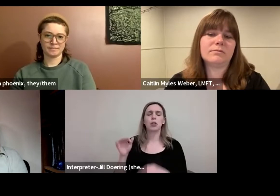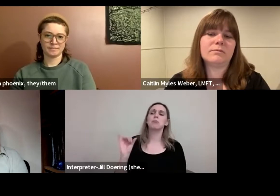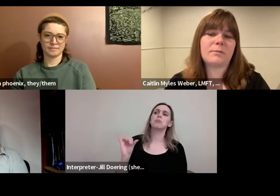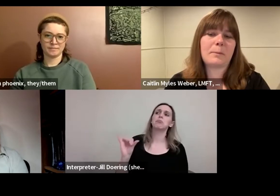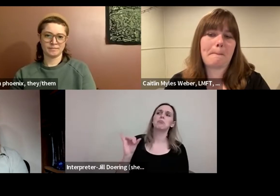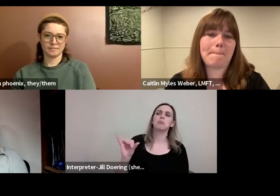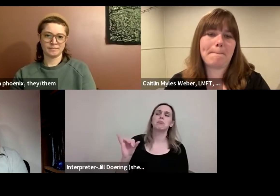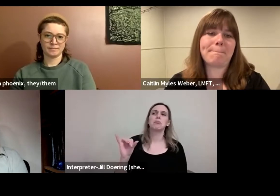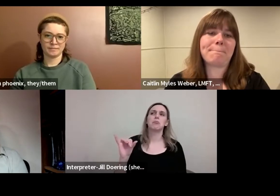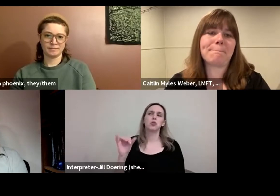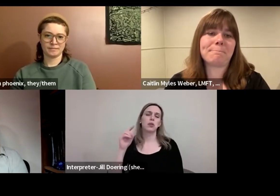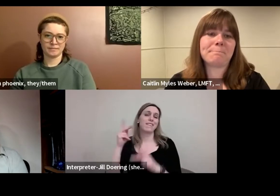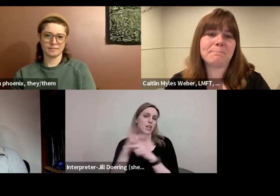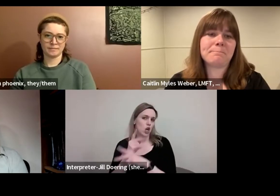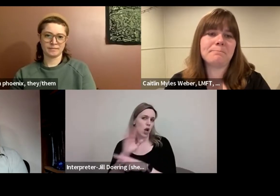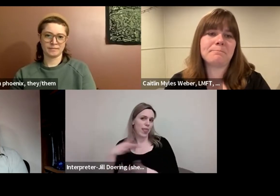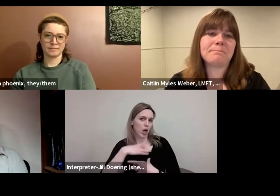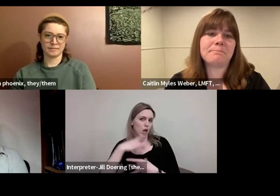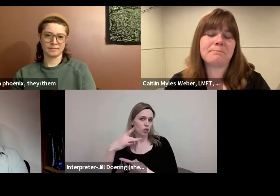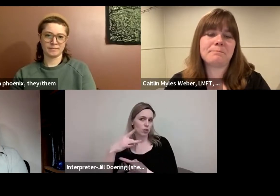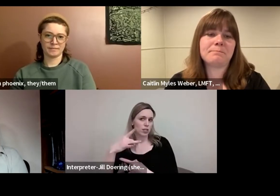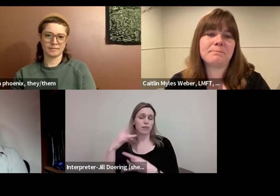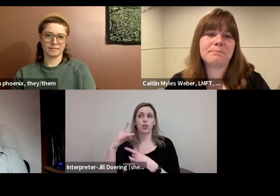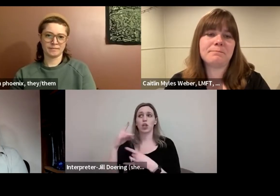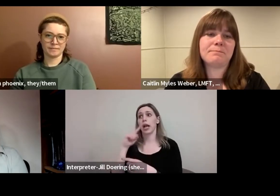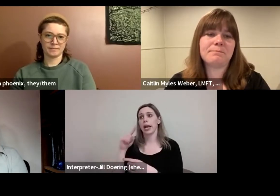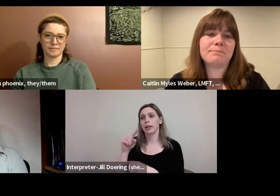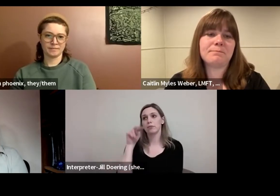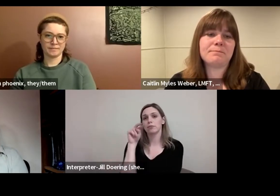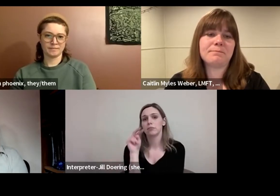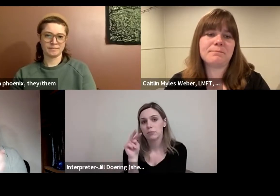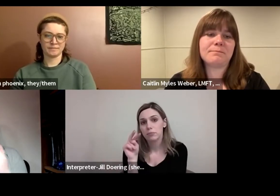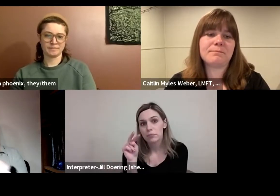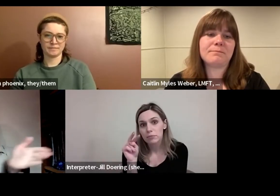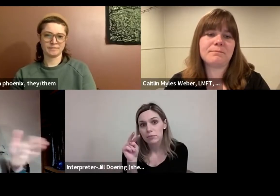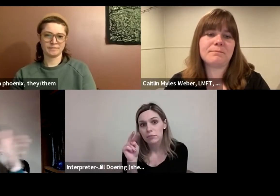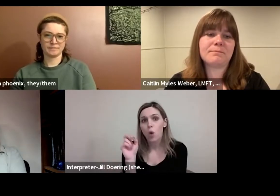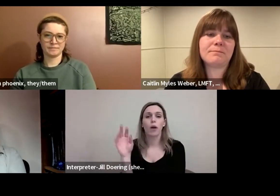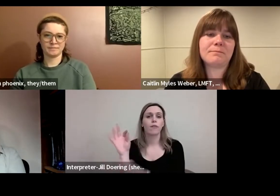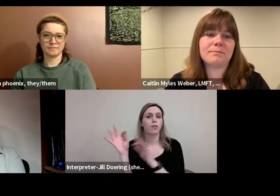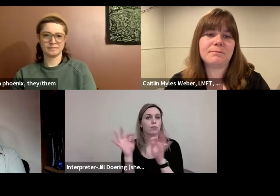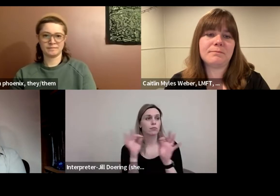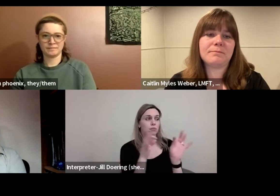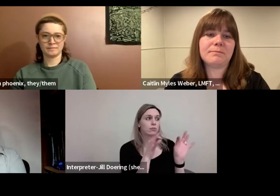if they're kind of zoning out and looking away. And I can gear my directions based off of that.